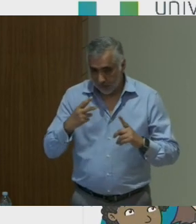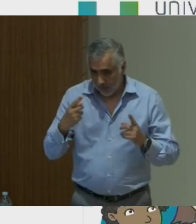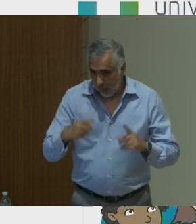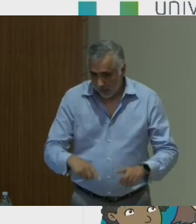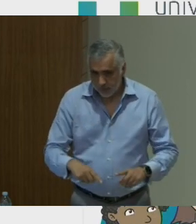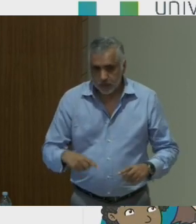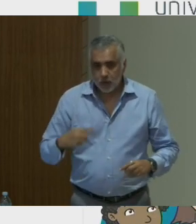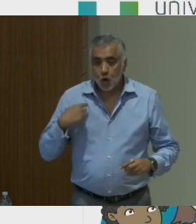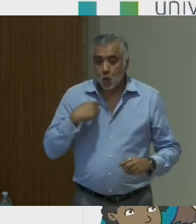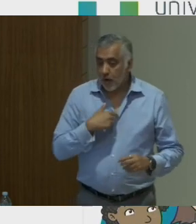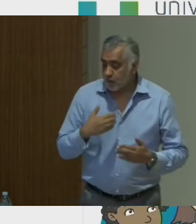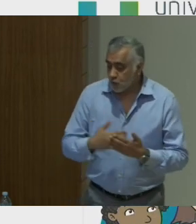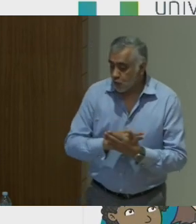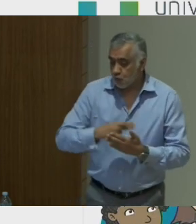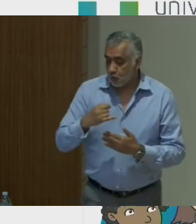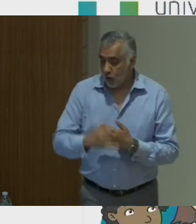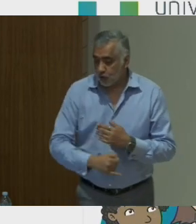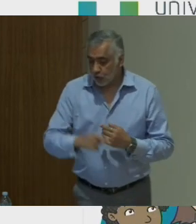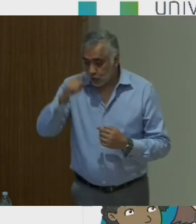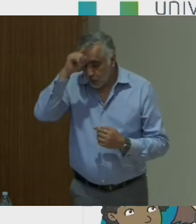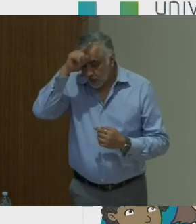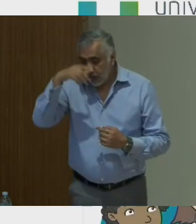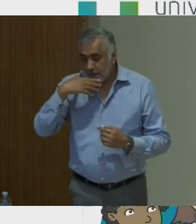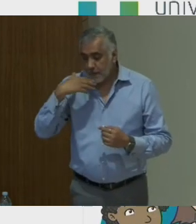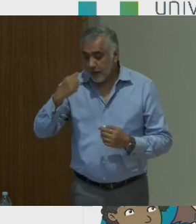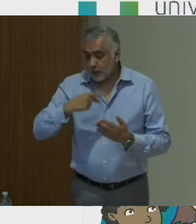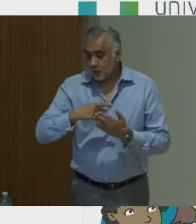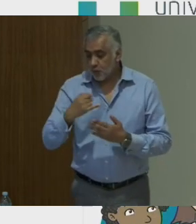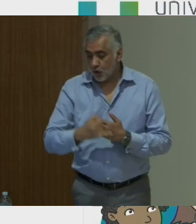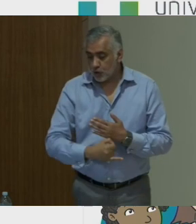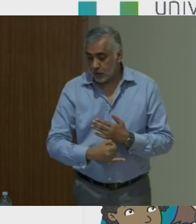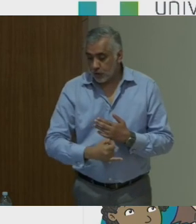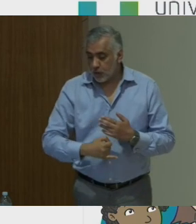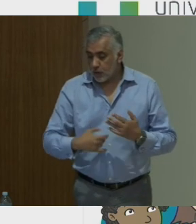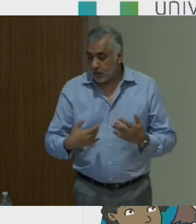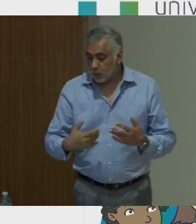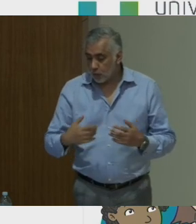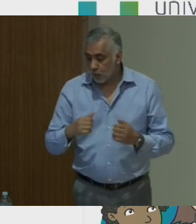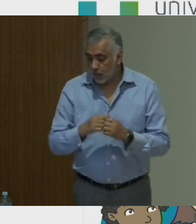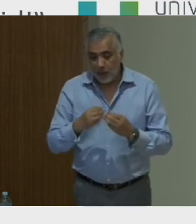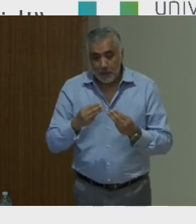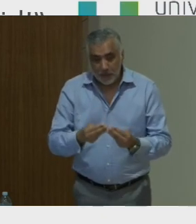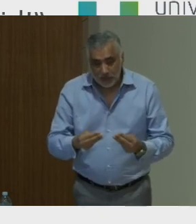We have new projects in Germany, the BEST project, with material for young